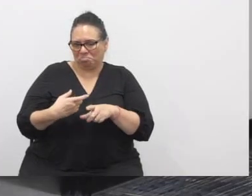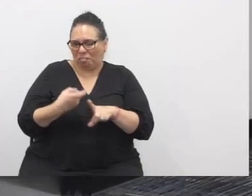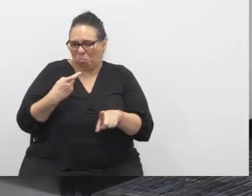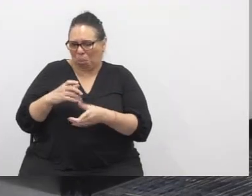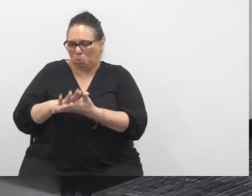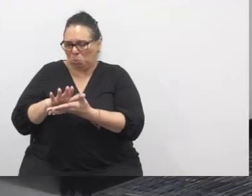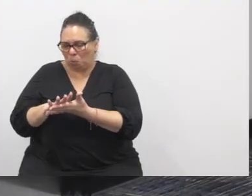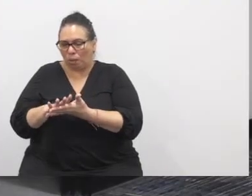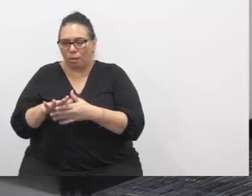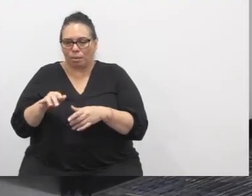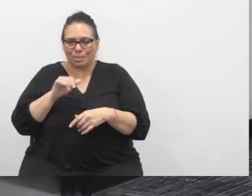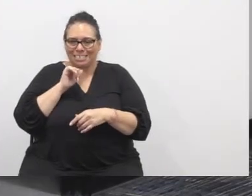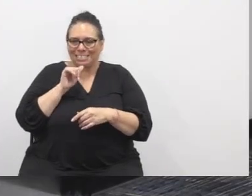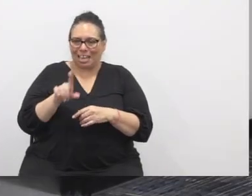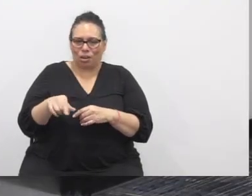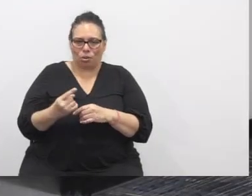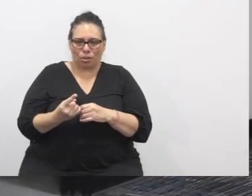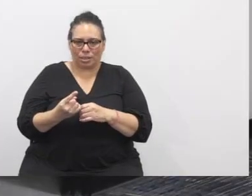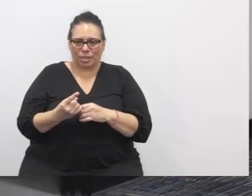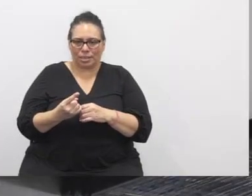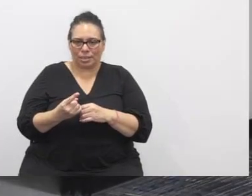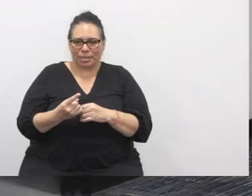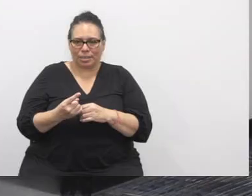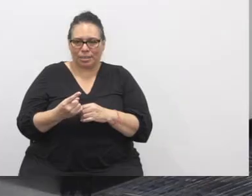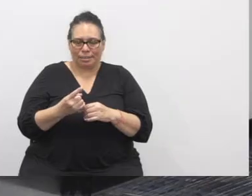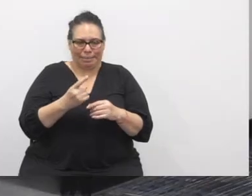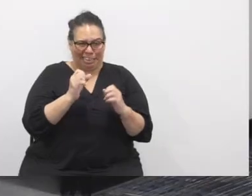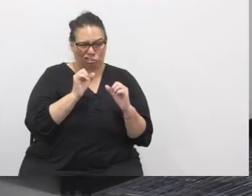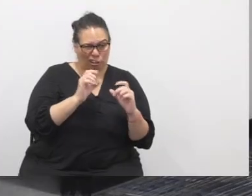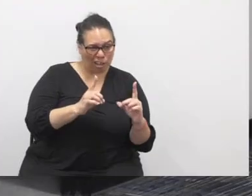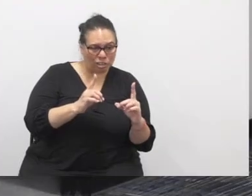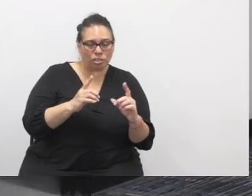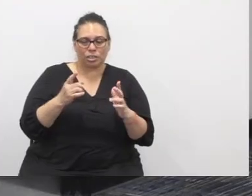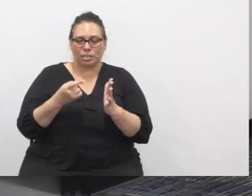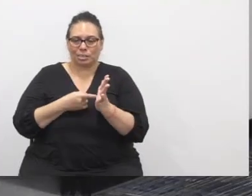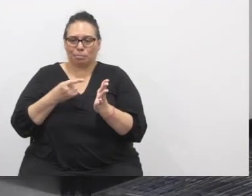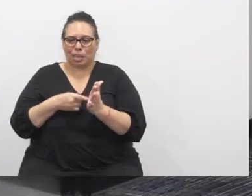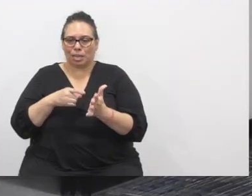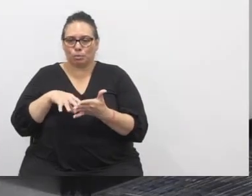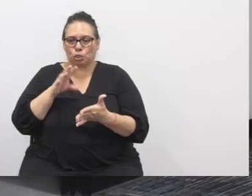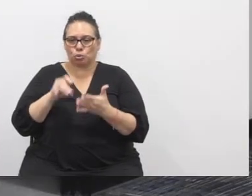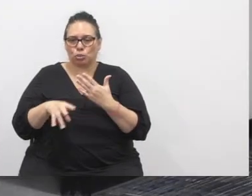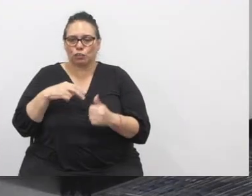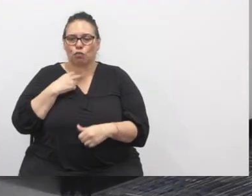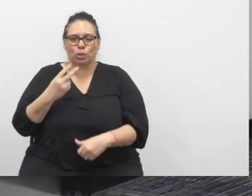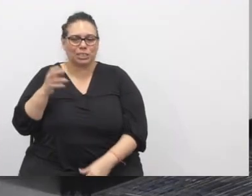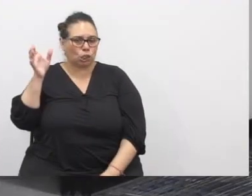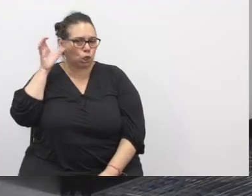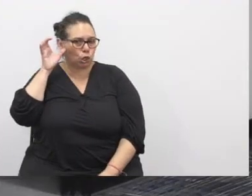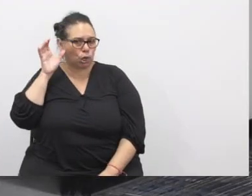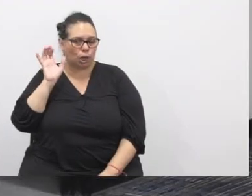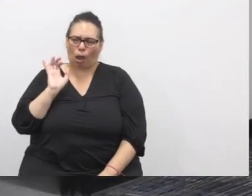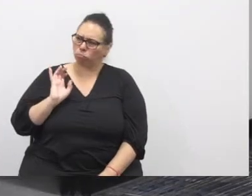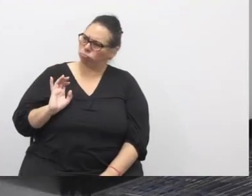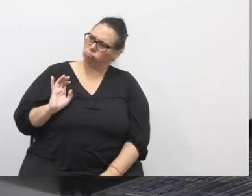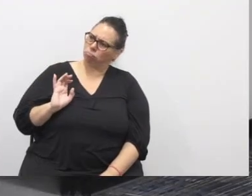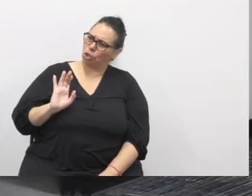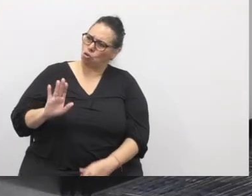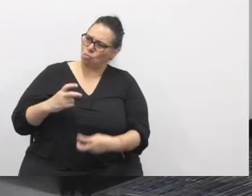But it's not just ideation. Oftentimes, when we have students' voices being heard, it's just, oh, what's your problem?